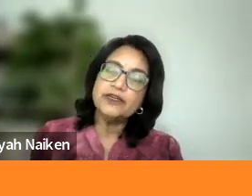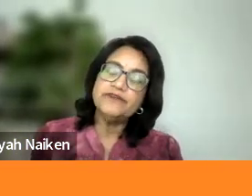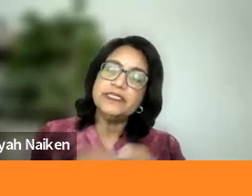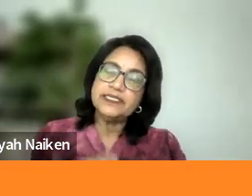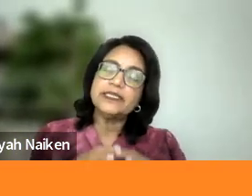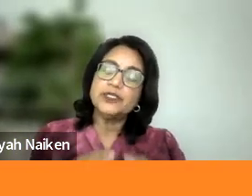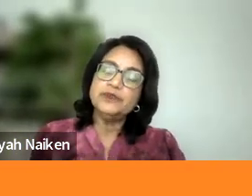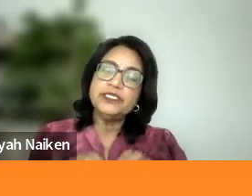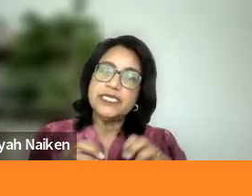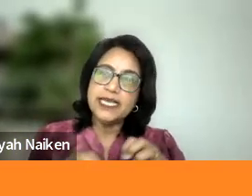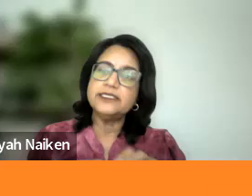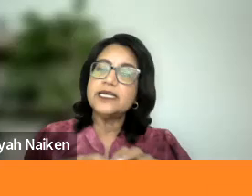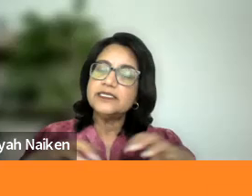The more we engage in conversations, the more we recognize that this is part of the community and that we can offer support that could come from sources outside.